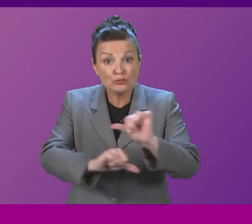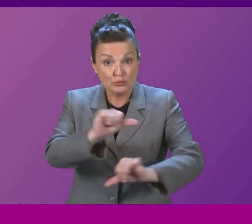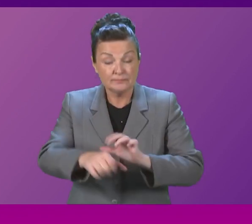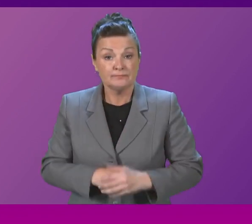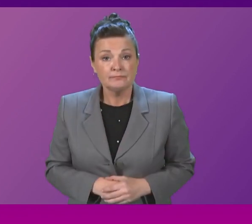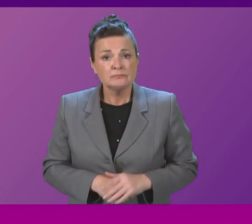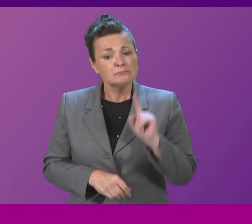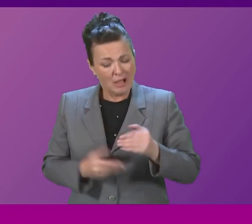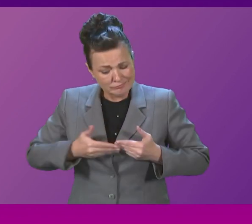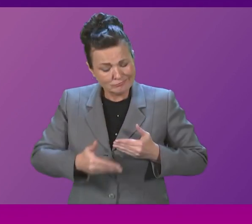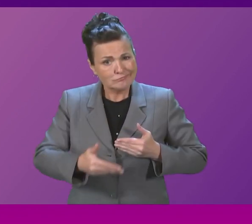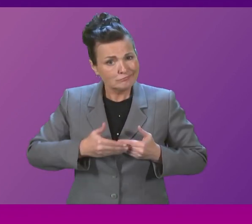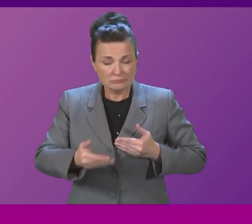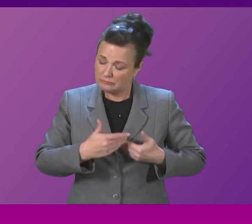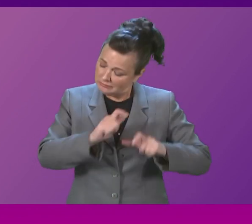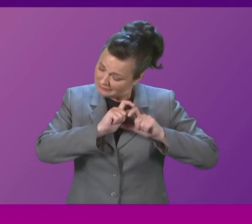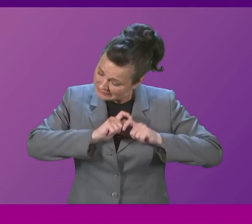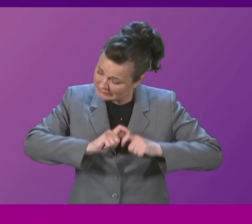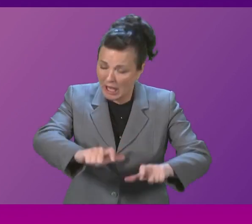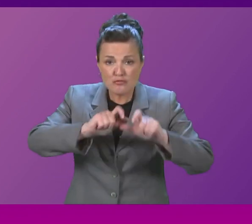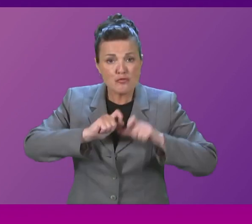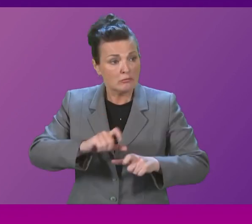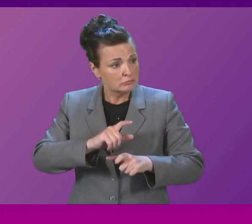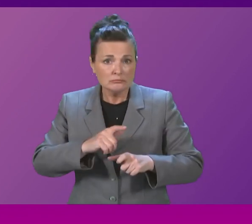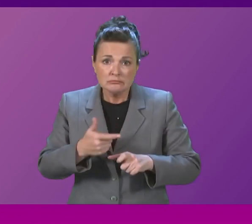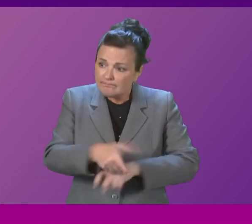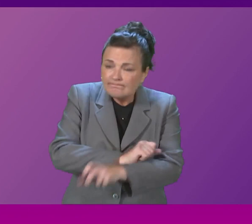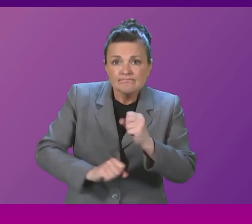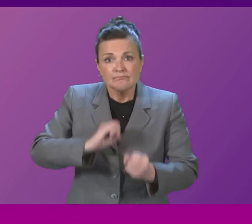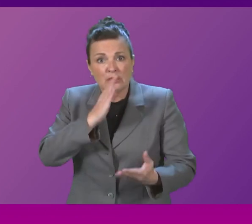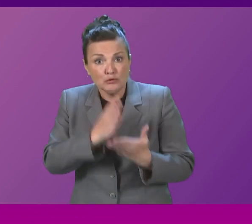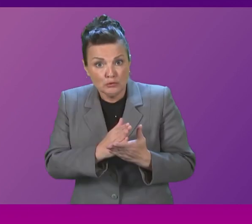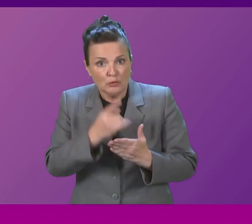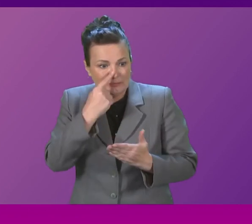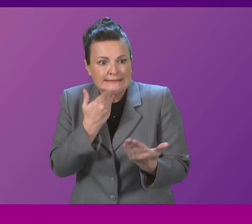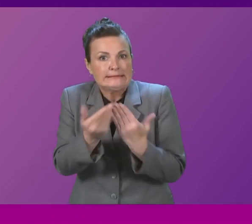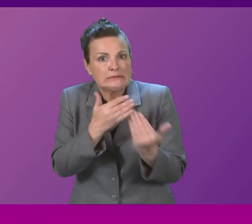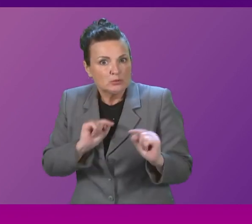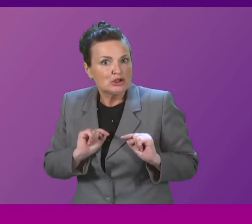In the meantime, we will continue to take action to address the challenges in social care.